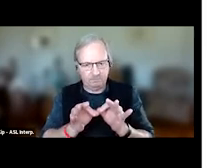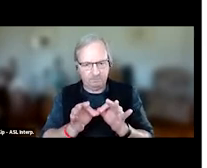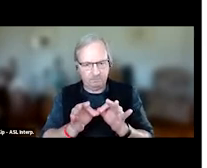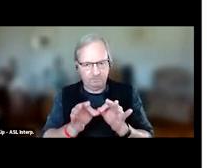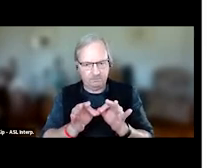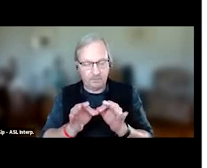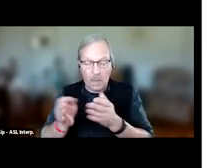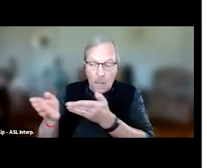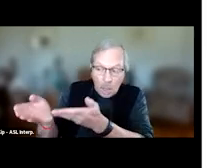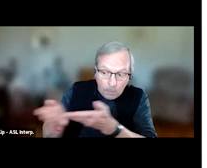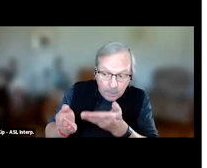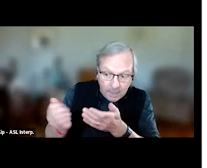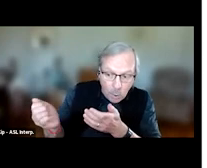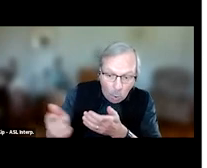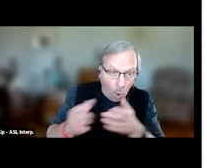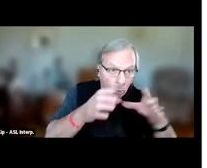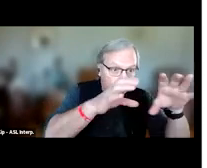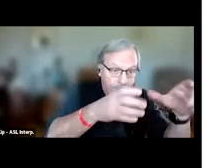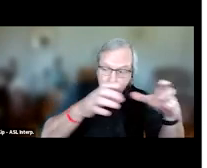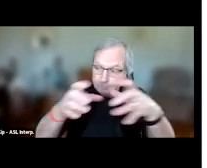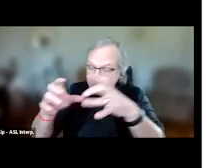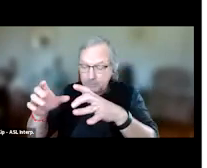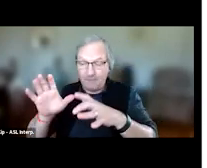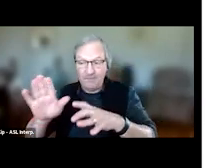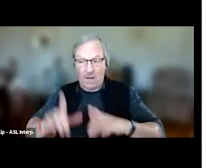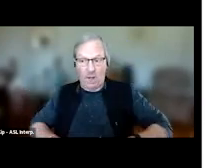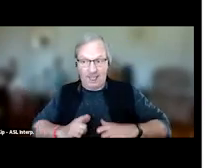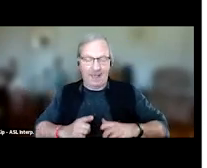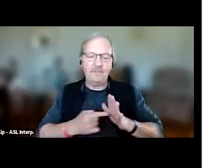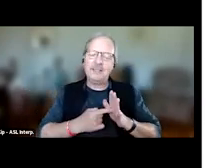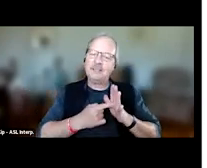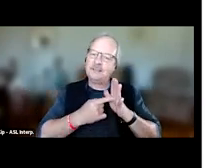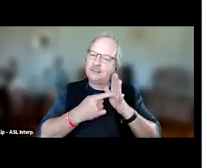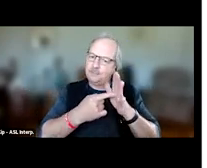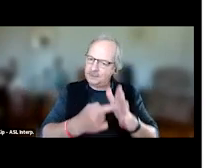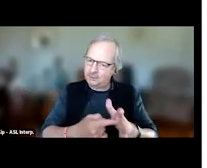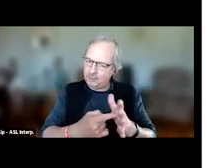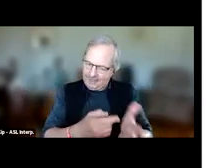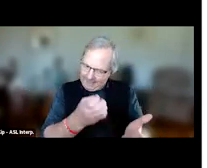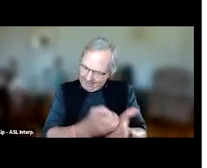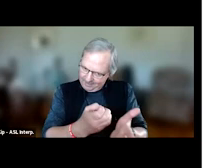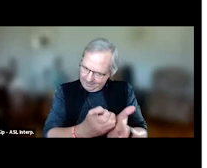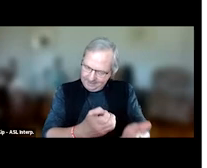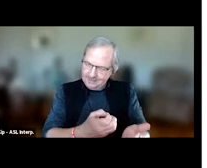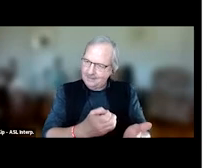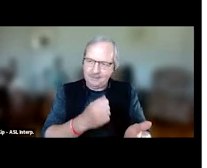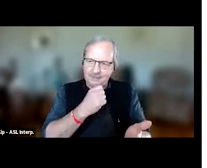in all the domains of a person's life to demonstrate the evidence that might not otherwise be brought together.